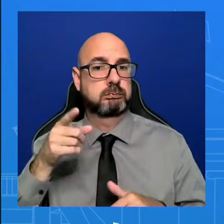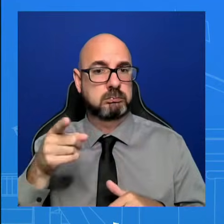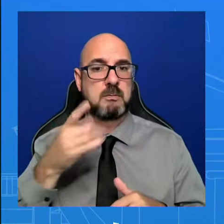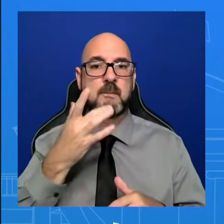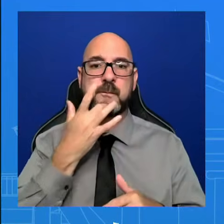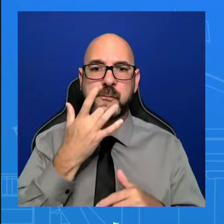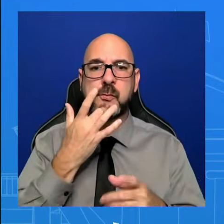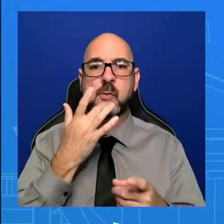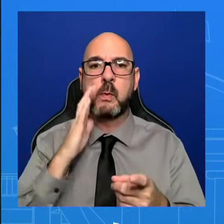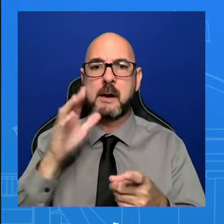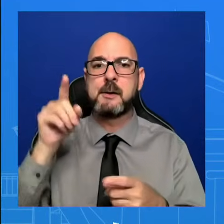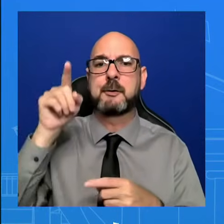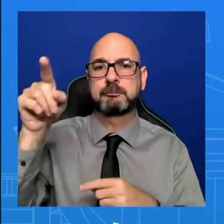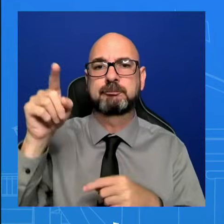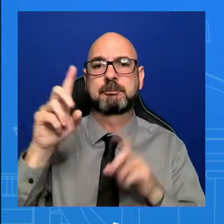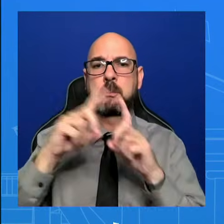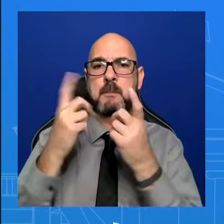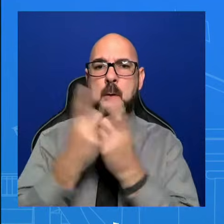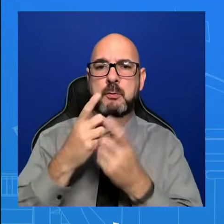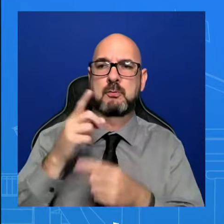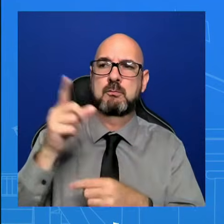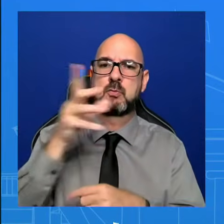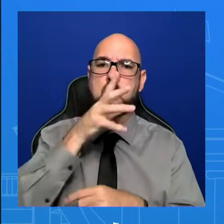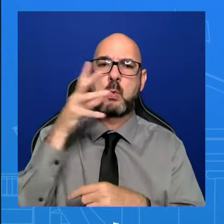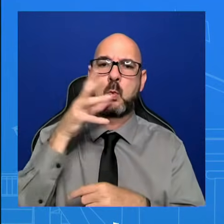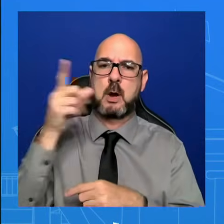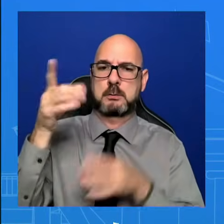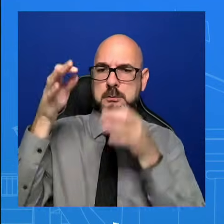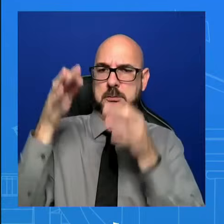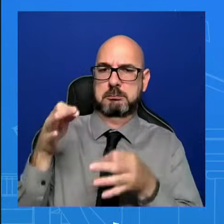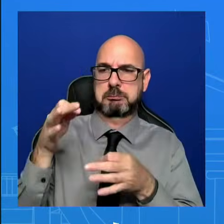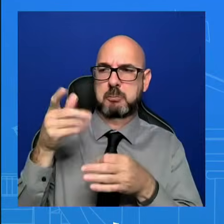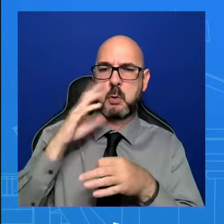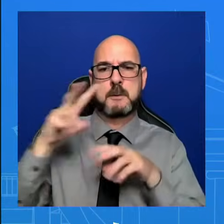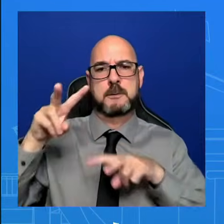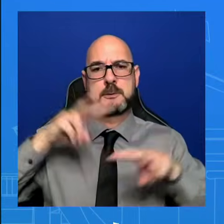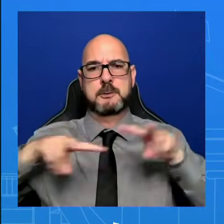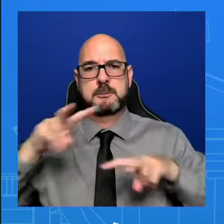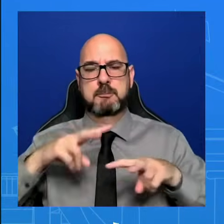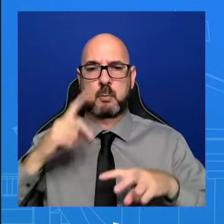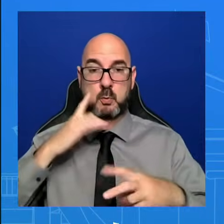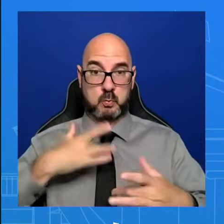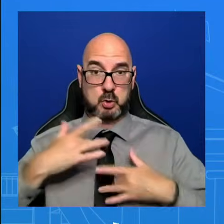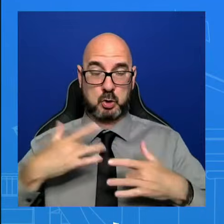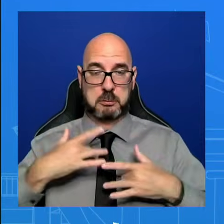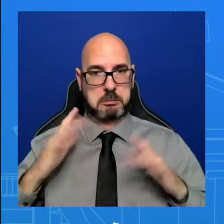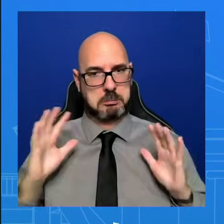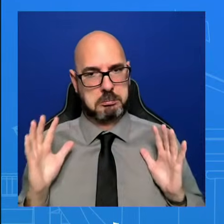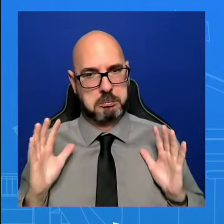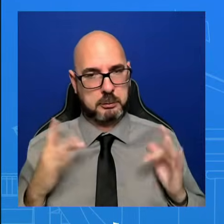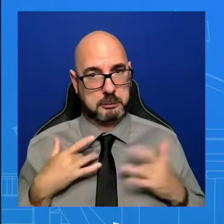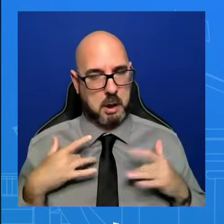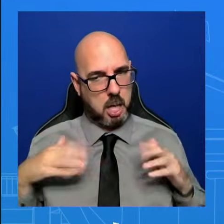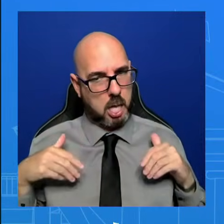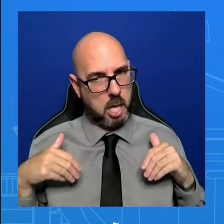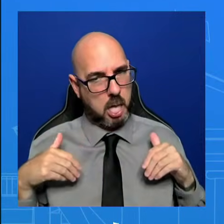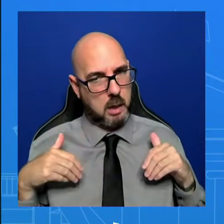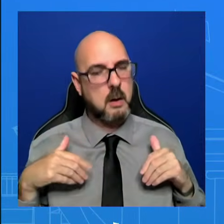I know that they are not seeing any -- any concerns to -- to milk or any of the cattle or the meat --